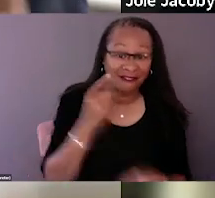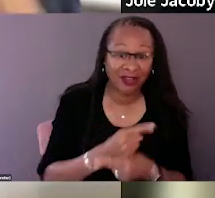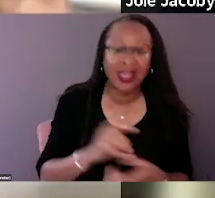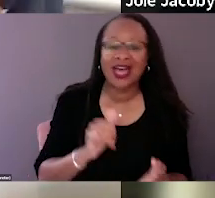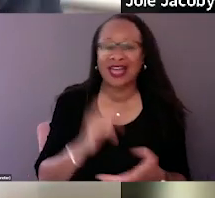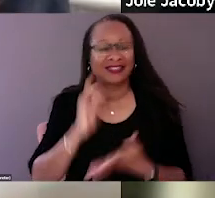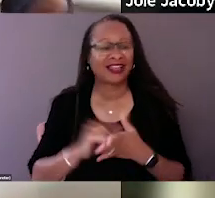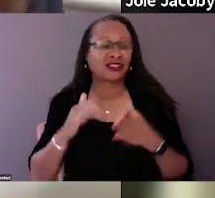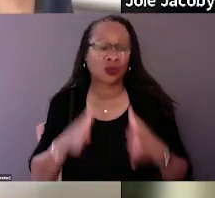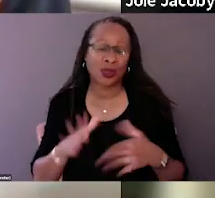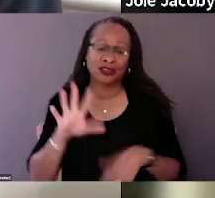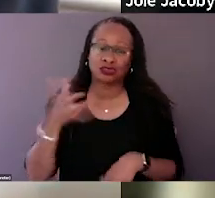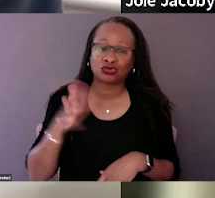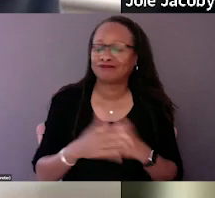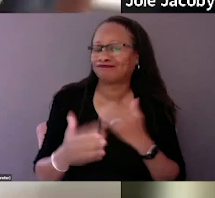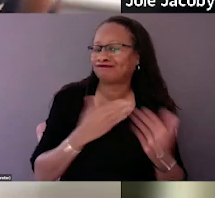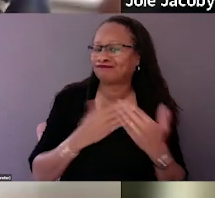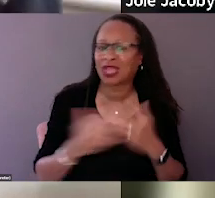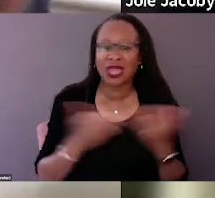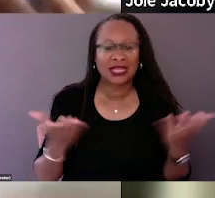Whether it exists on the platform, 'cause again, you could turn it off whenever.